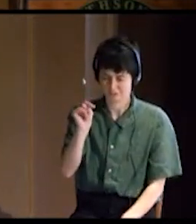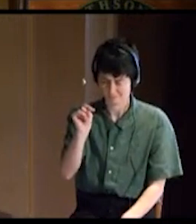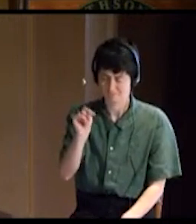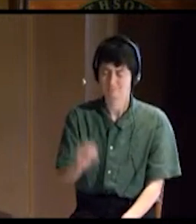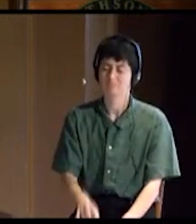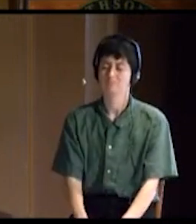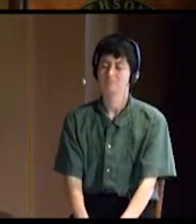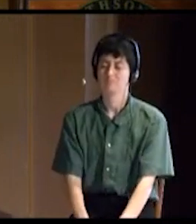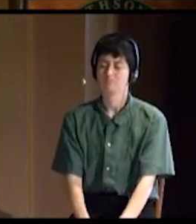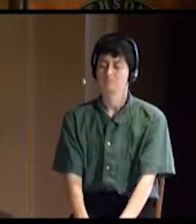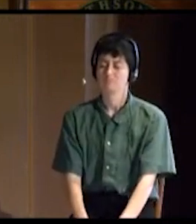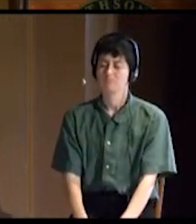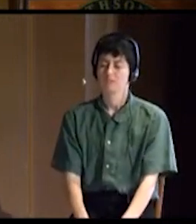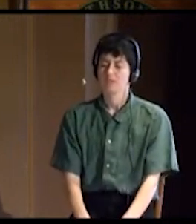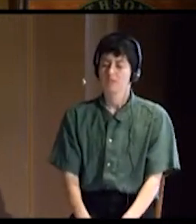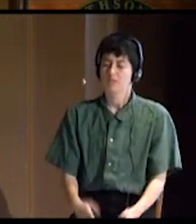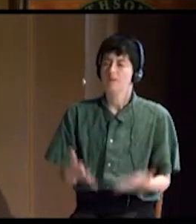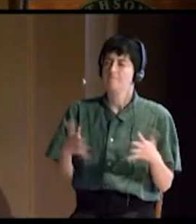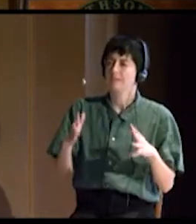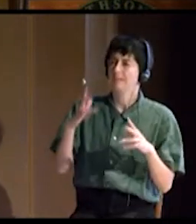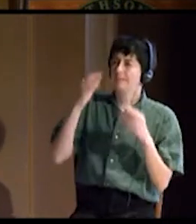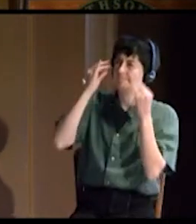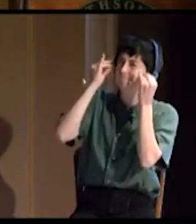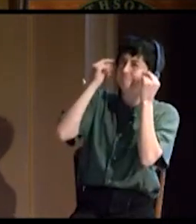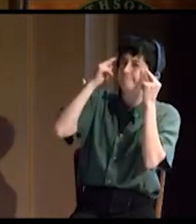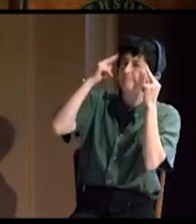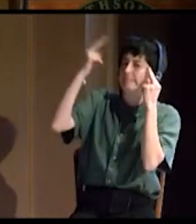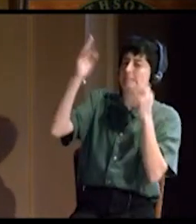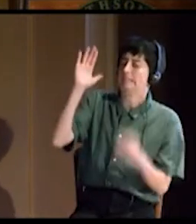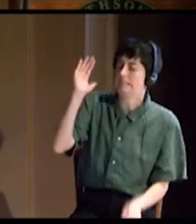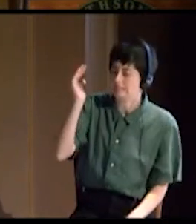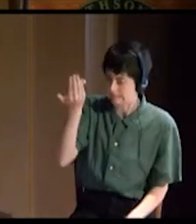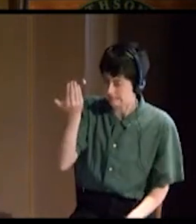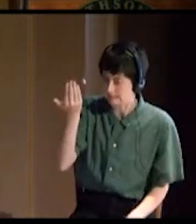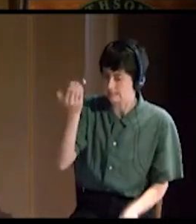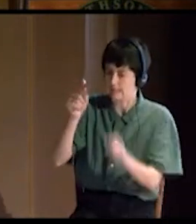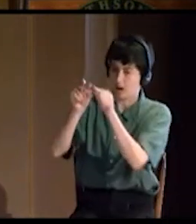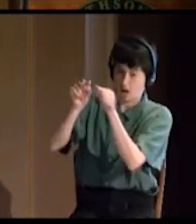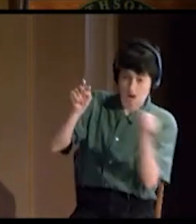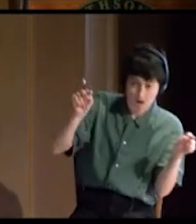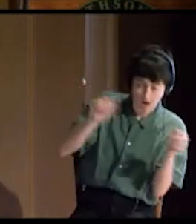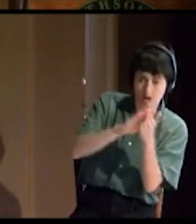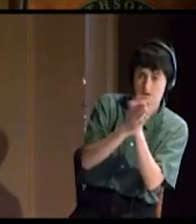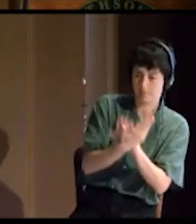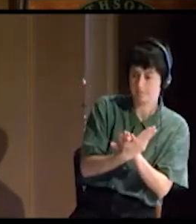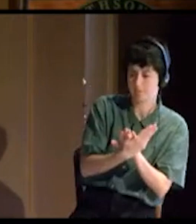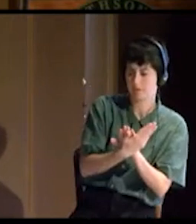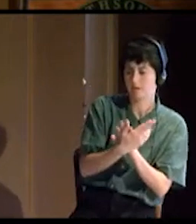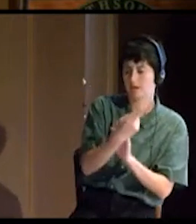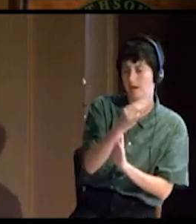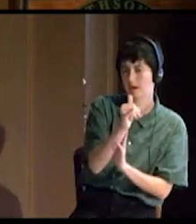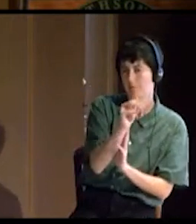after hypothesizing hybridization based on discordance between those two different phylogenies, the nuclear and chloroplast ones.